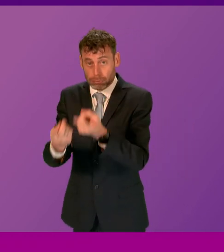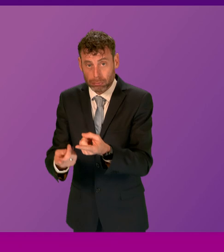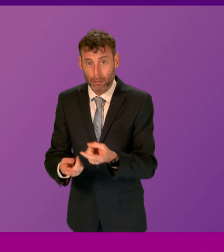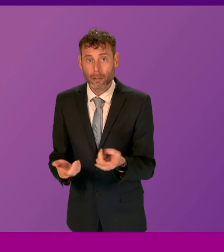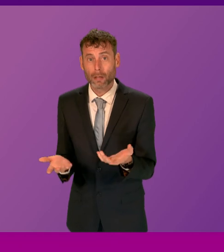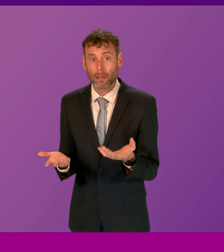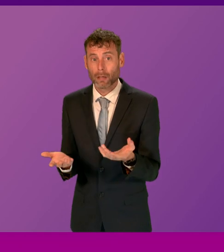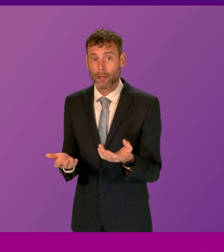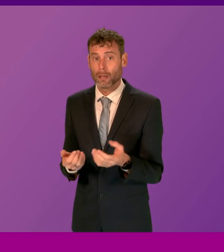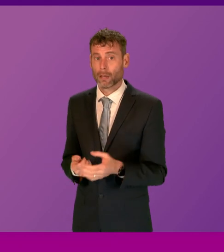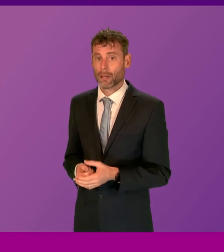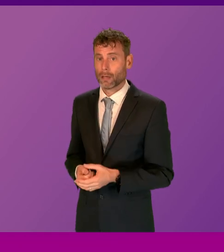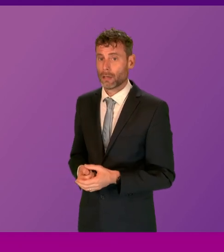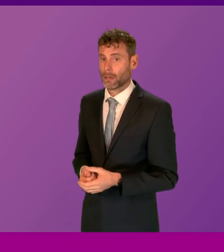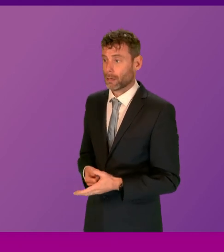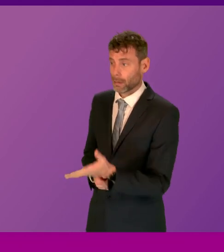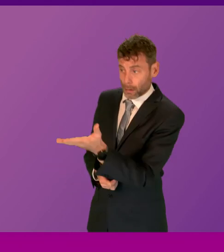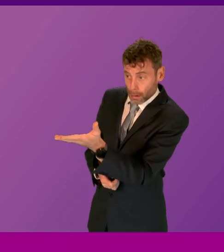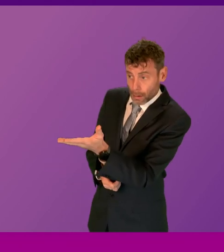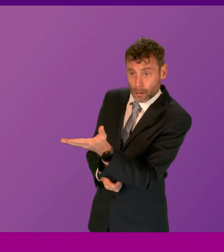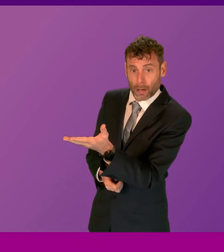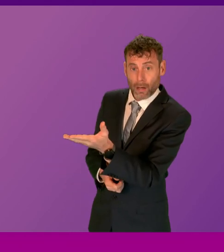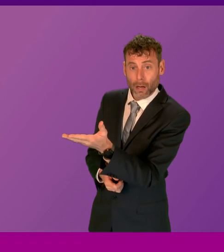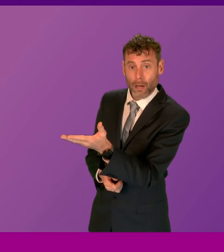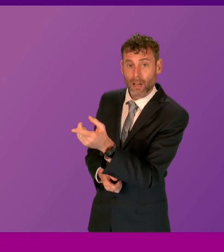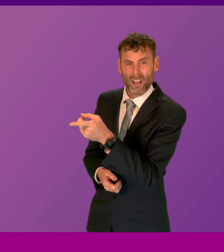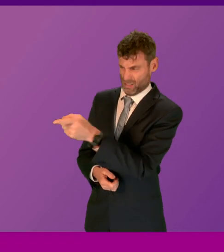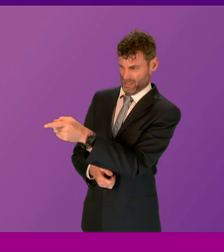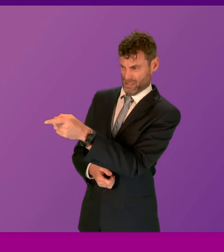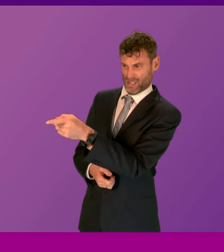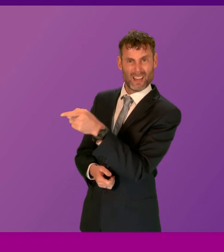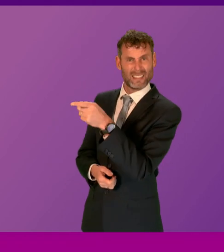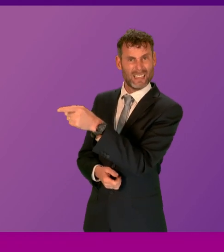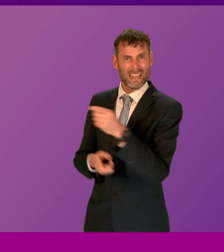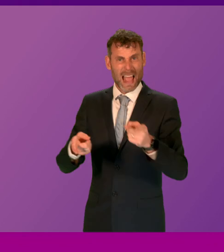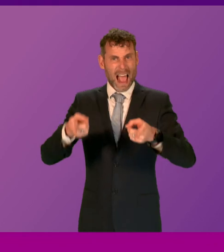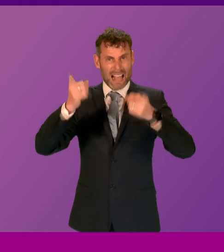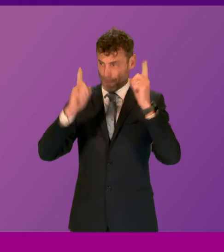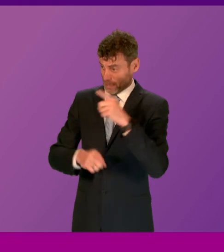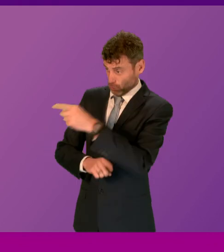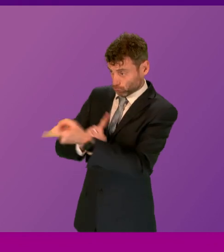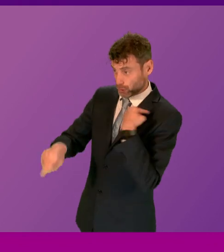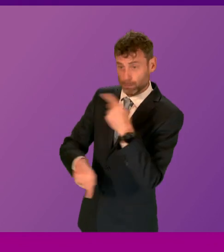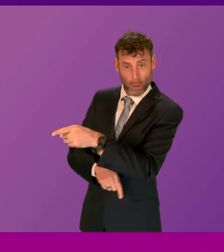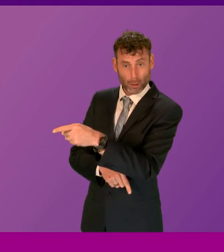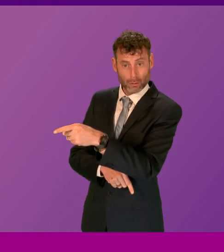Is that the response that we are going to get from a cabinet secretary in the Scottish Government?